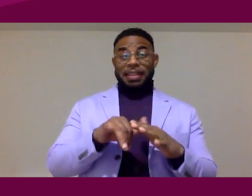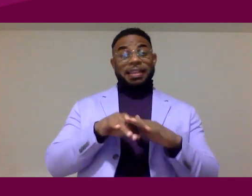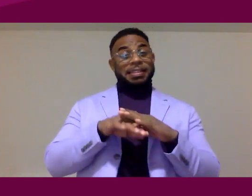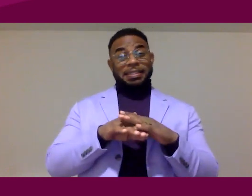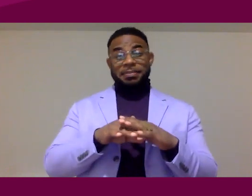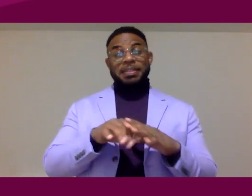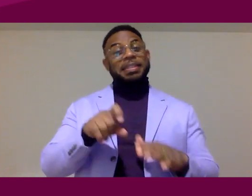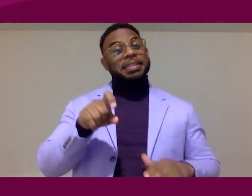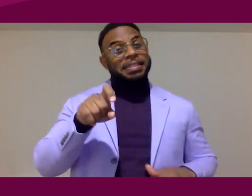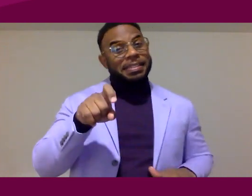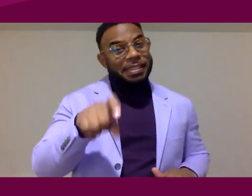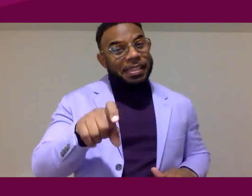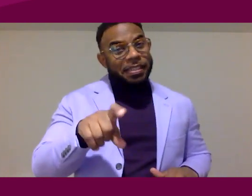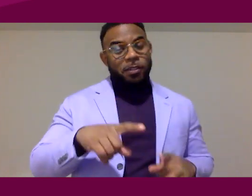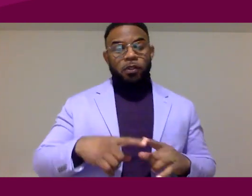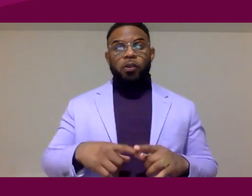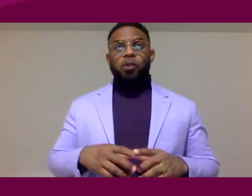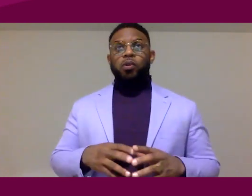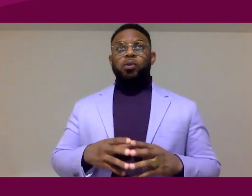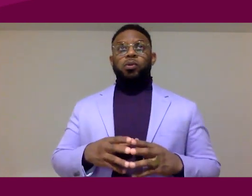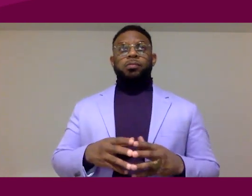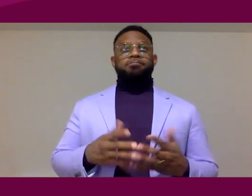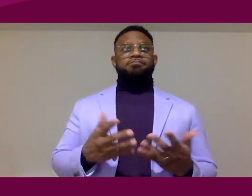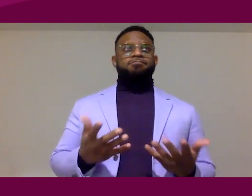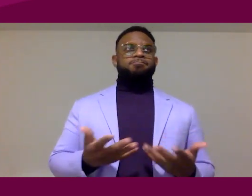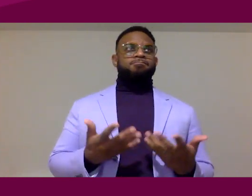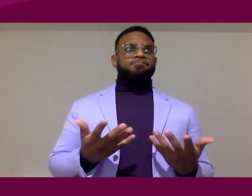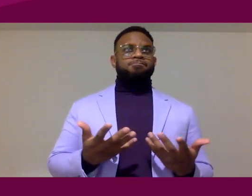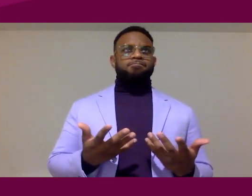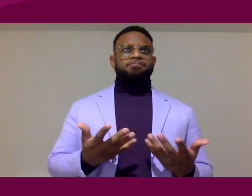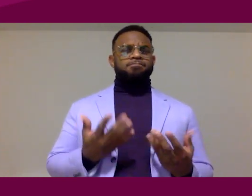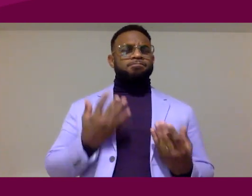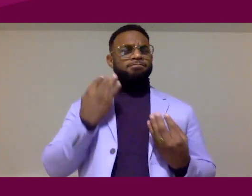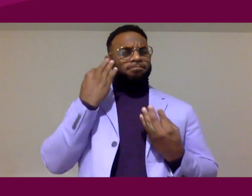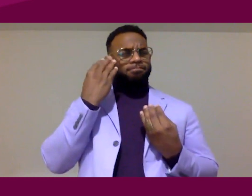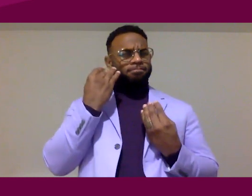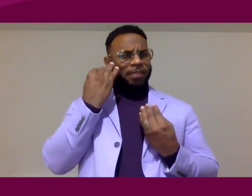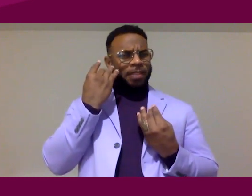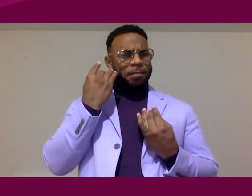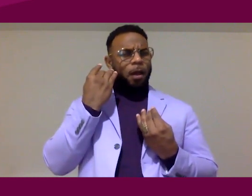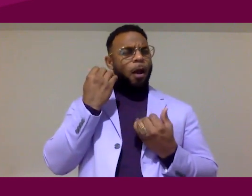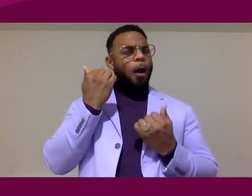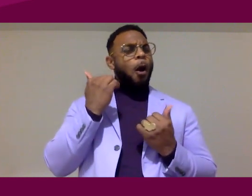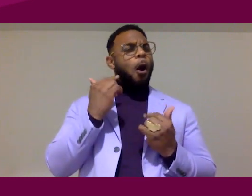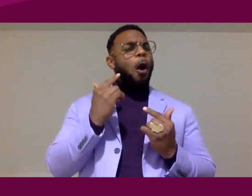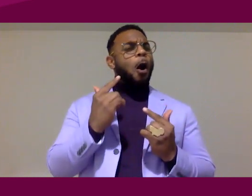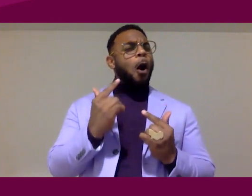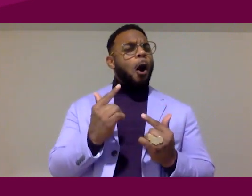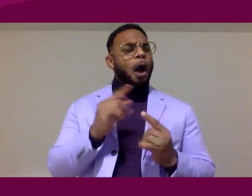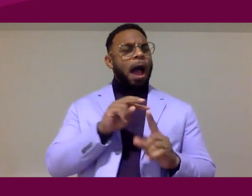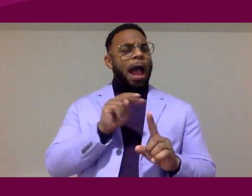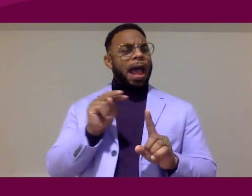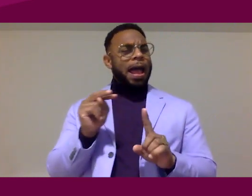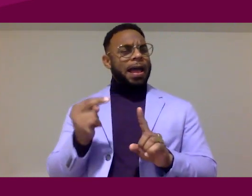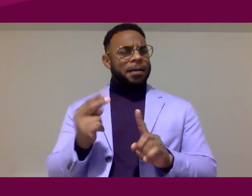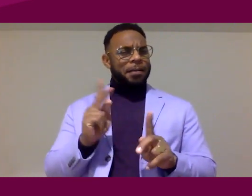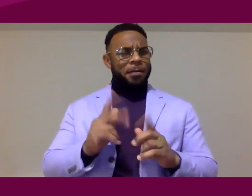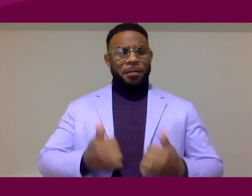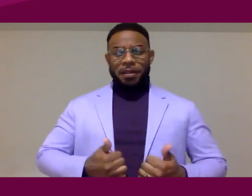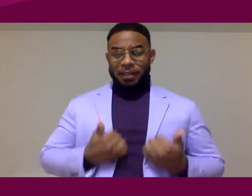accessibility needs to take into account all aspects of people's lives.